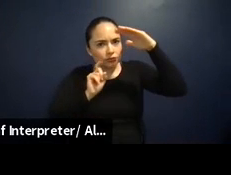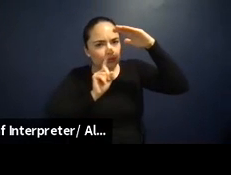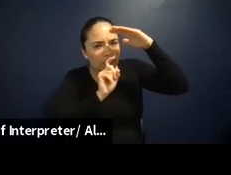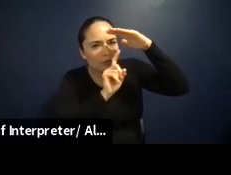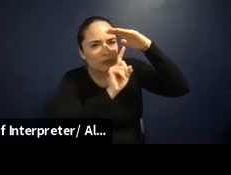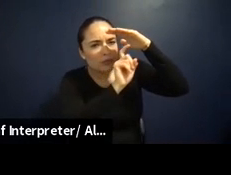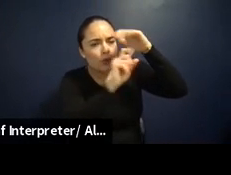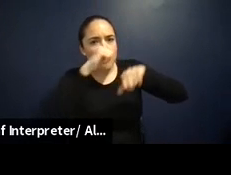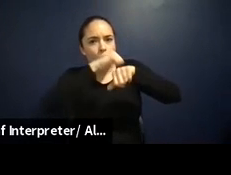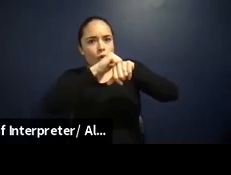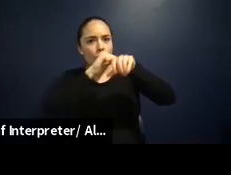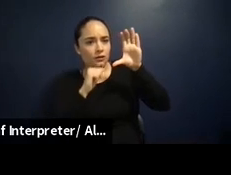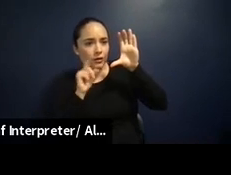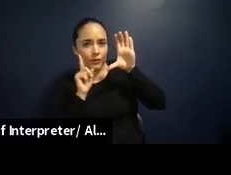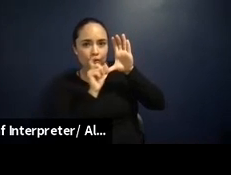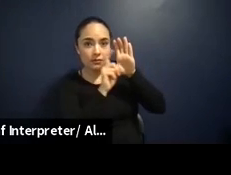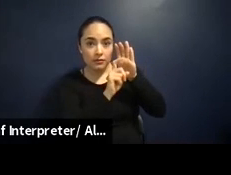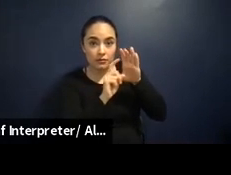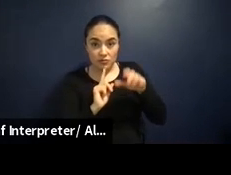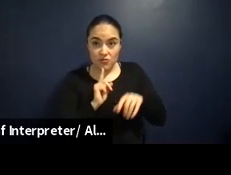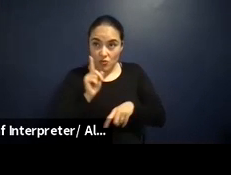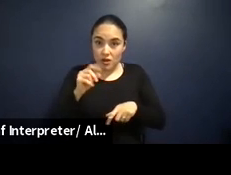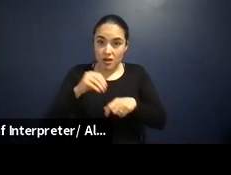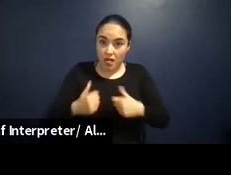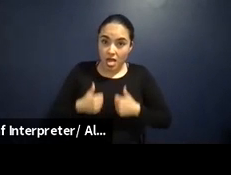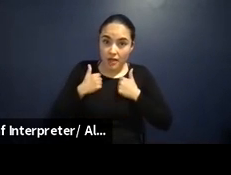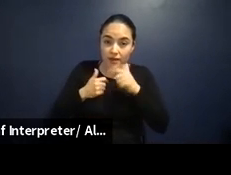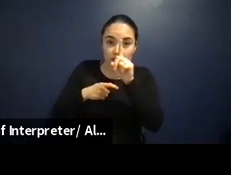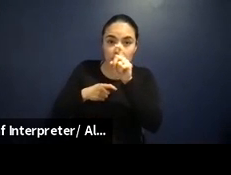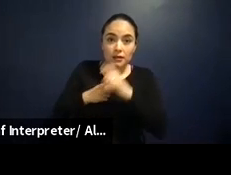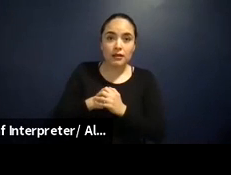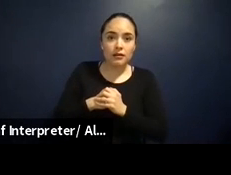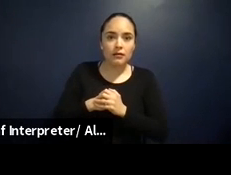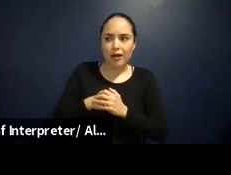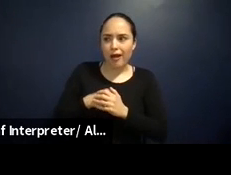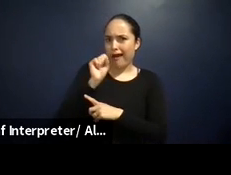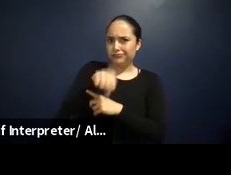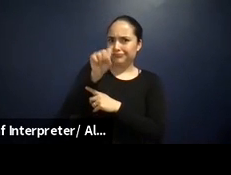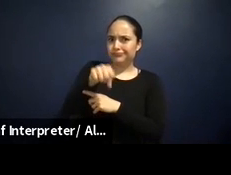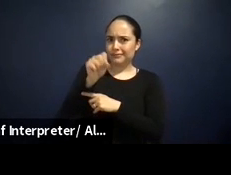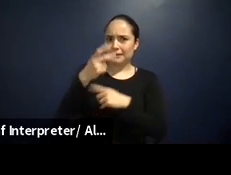people high that are for sale, even. So, yeah, I've seen some really, really large ones. [Sarah]: That is so cool.